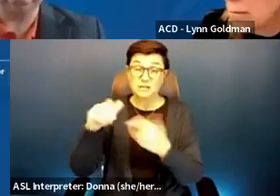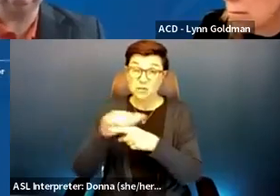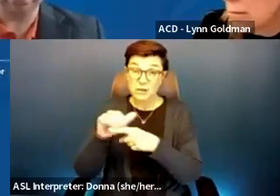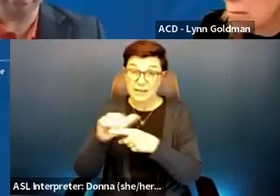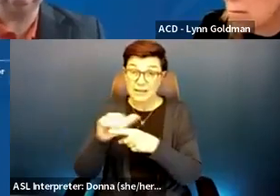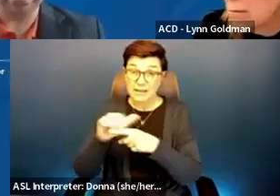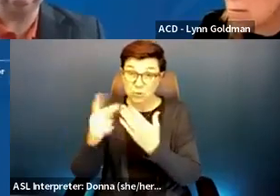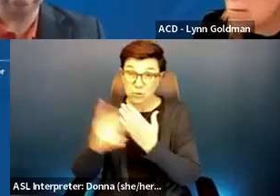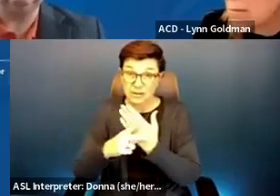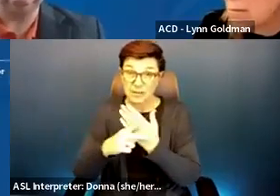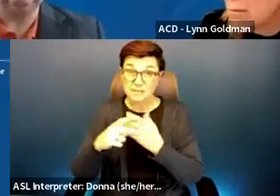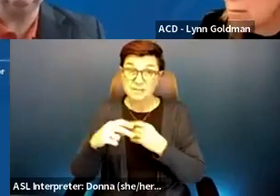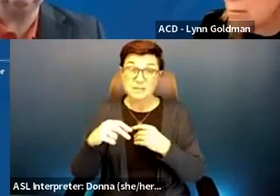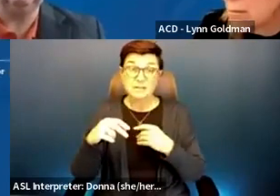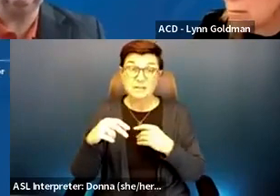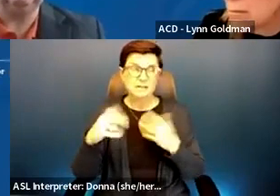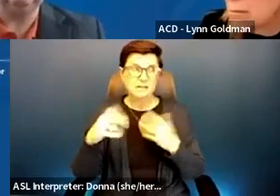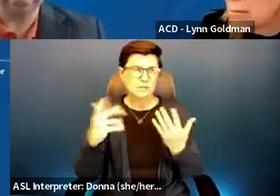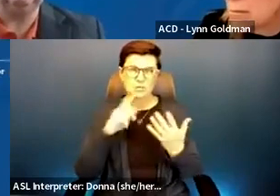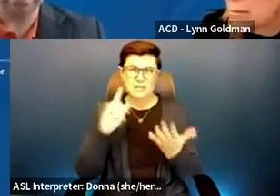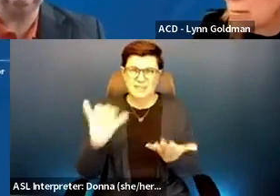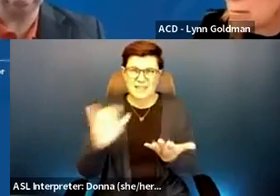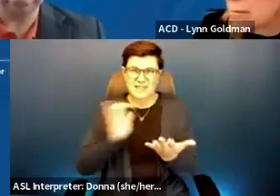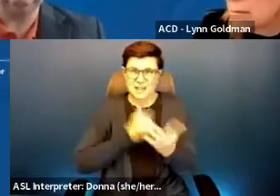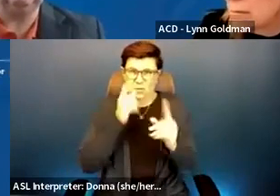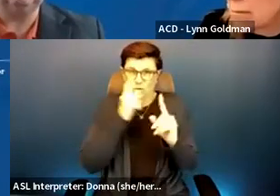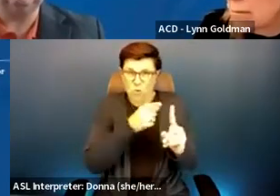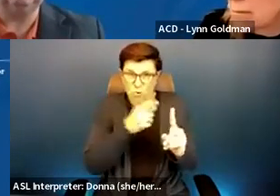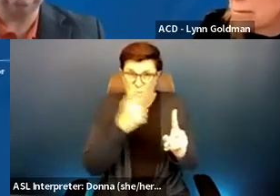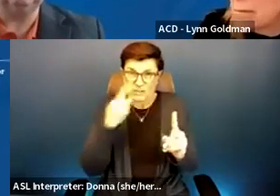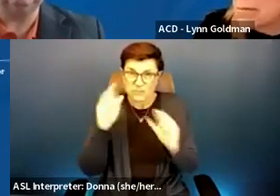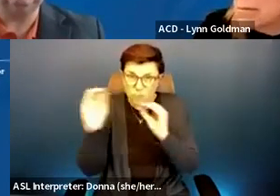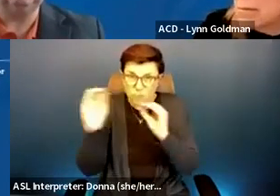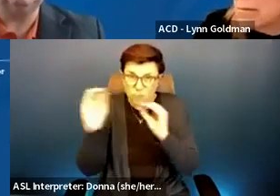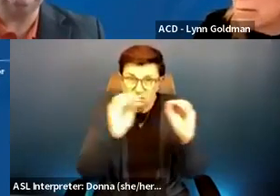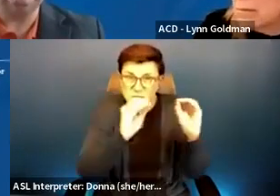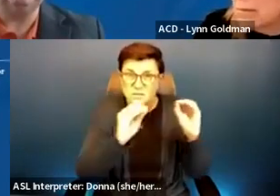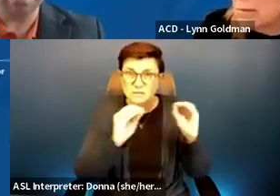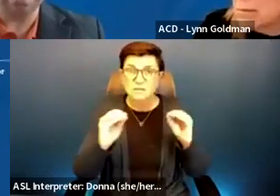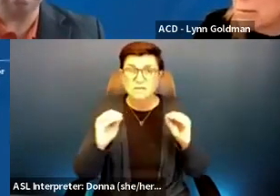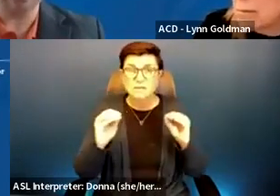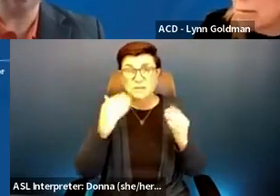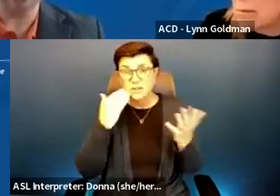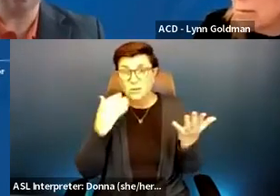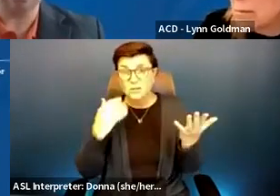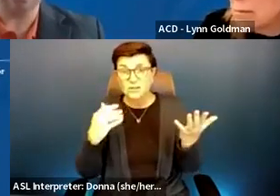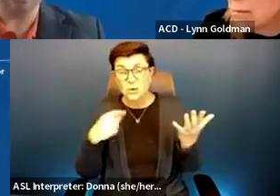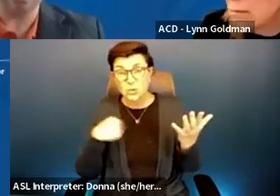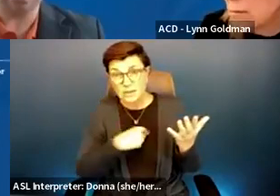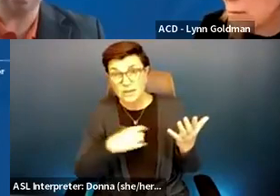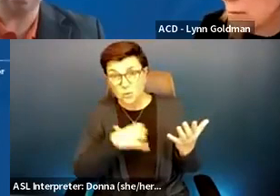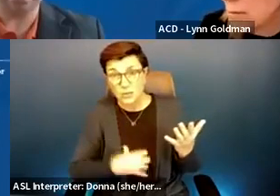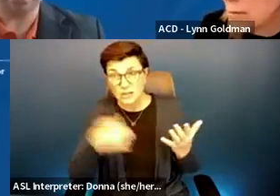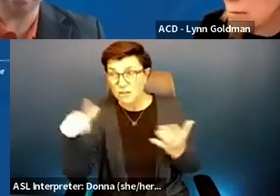I mean, the whole goal, of course, is that we'd love to put our public health self out of jobs in those countries because, in fact,